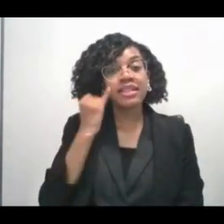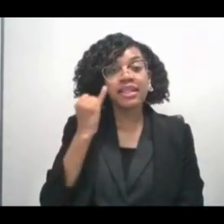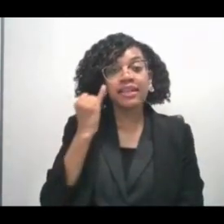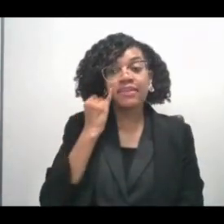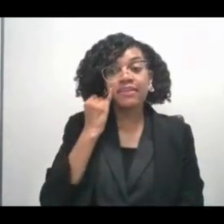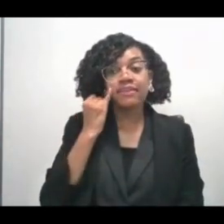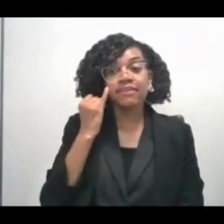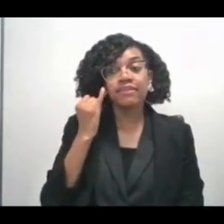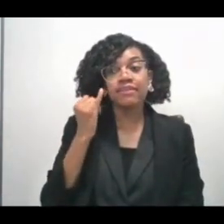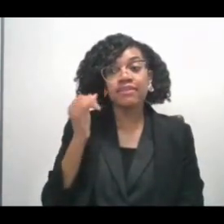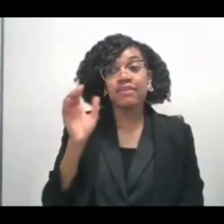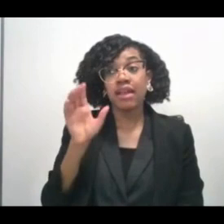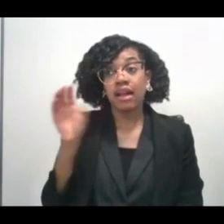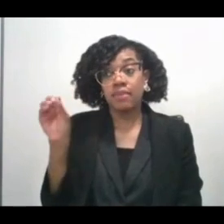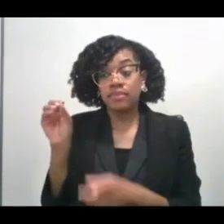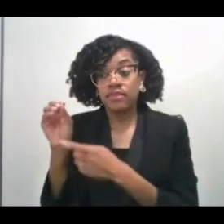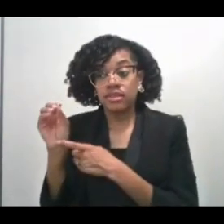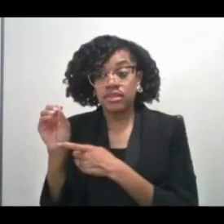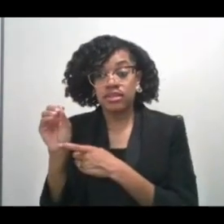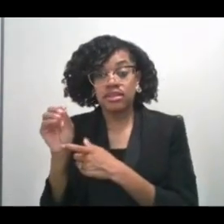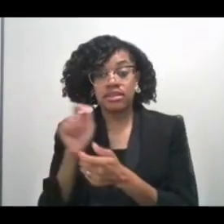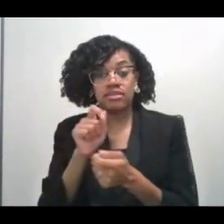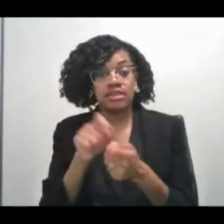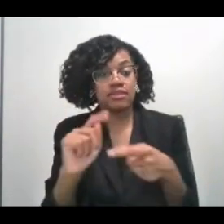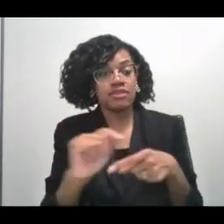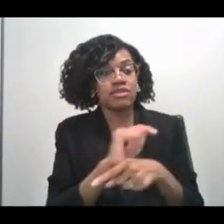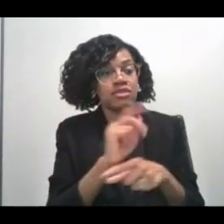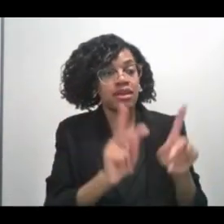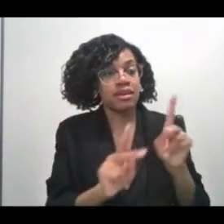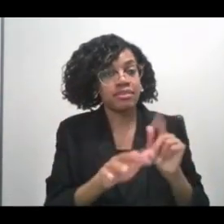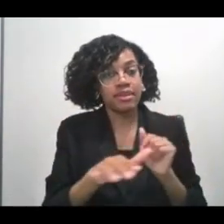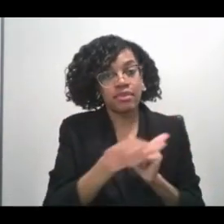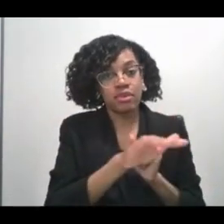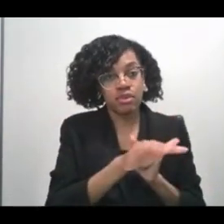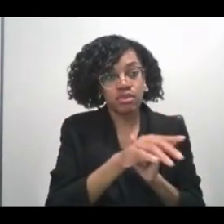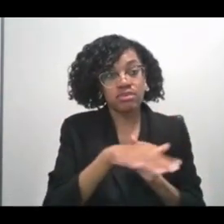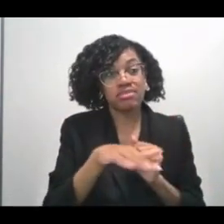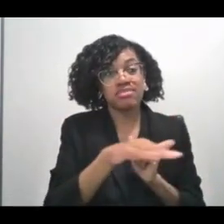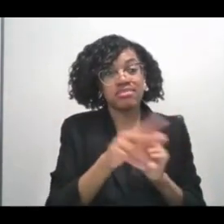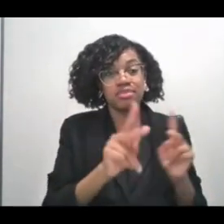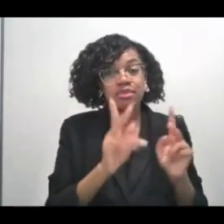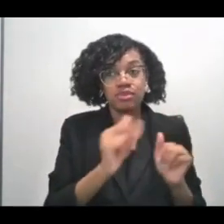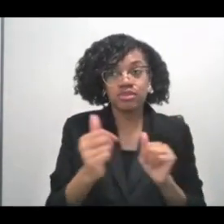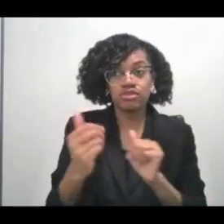people to address resilience to climate related hazards within